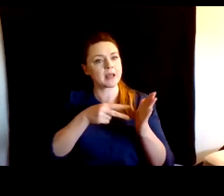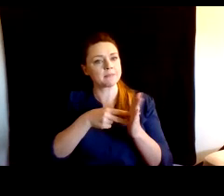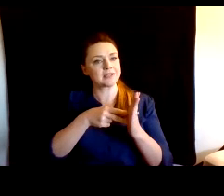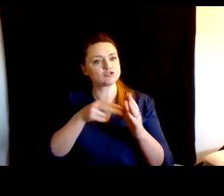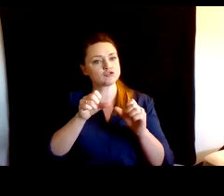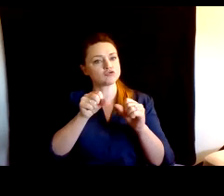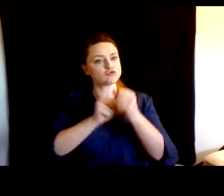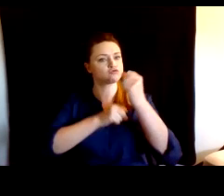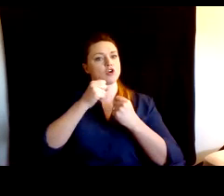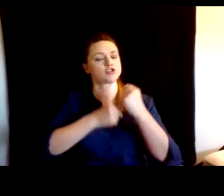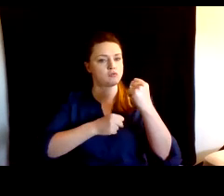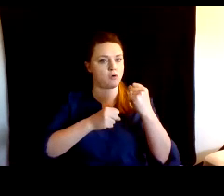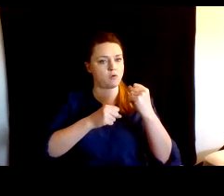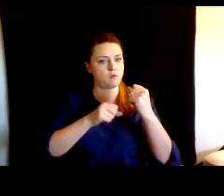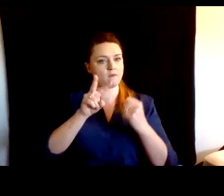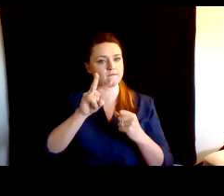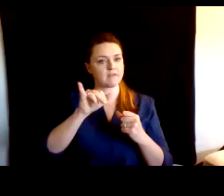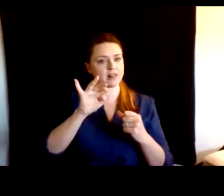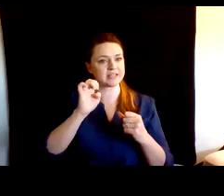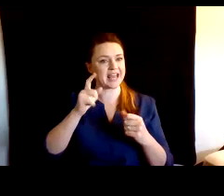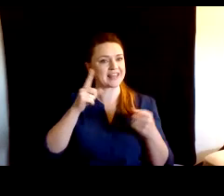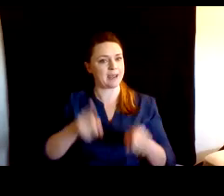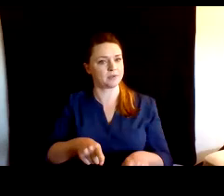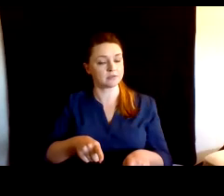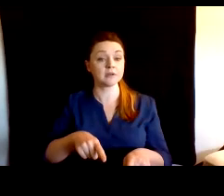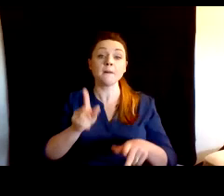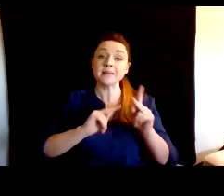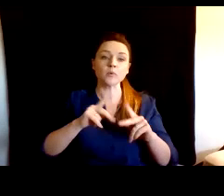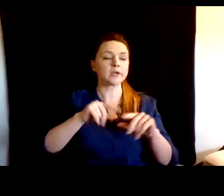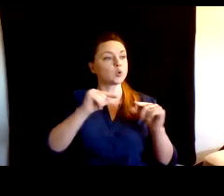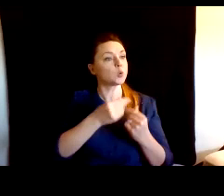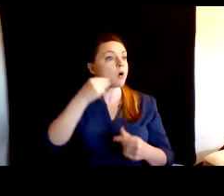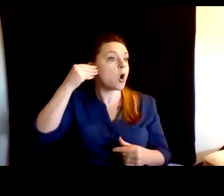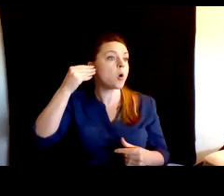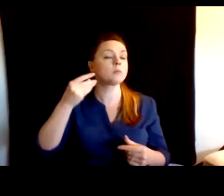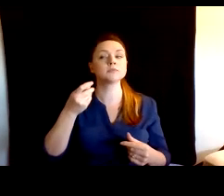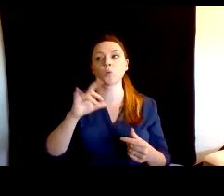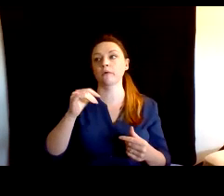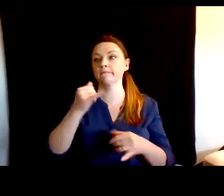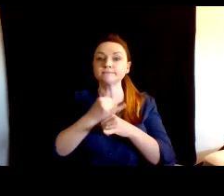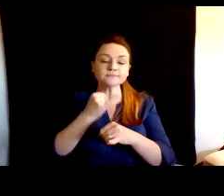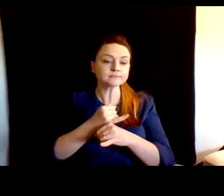So we have the potential for individuals in group homes to receive additional supports